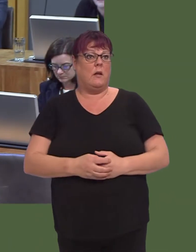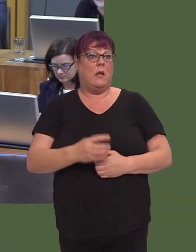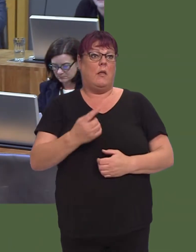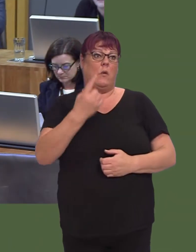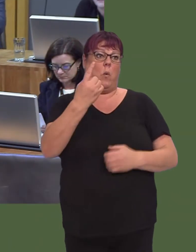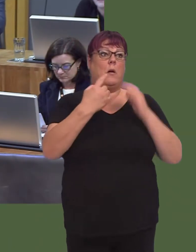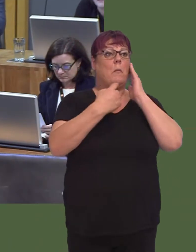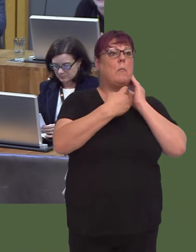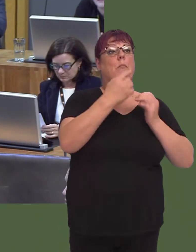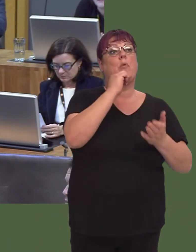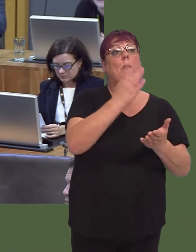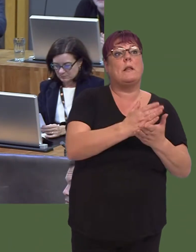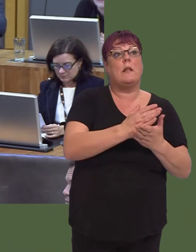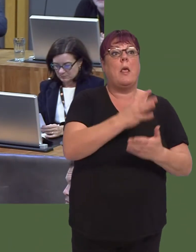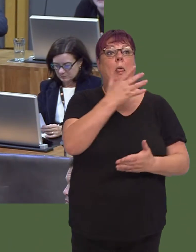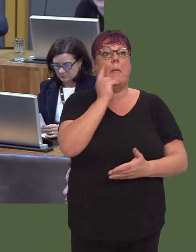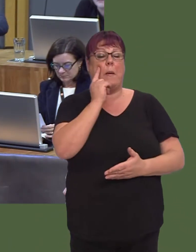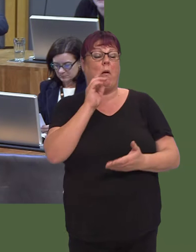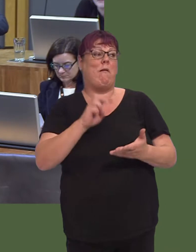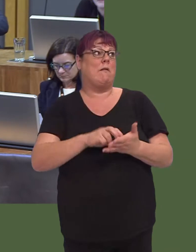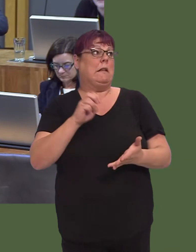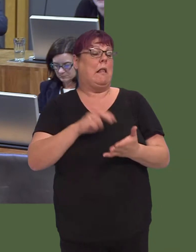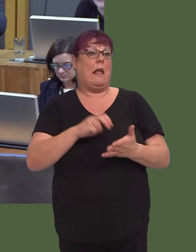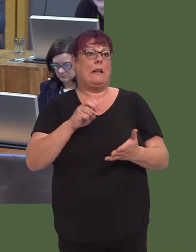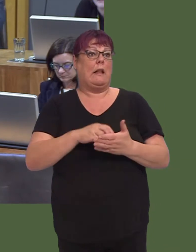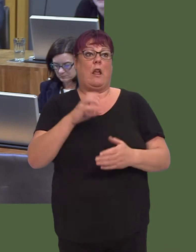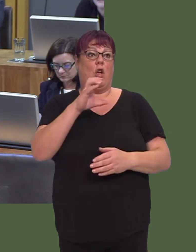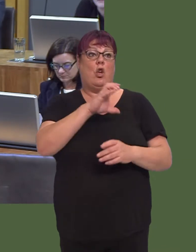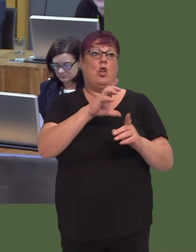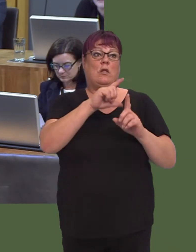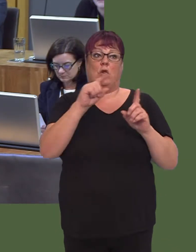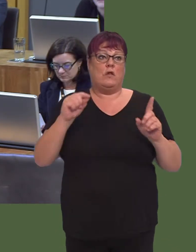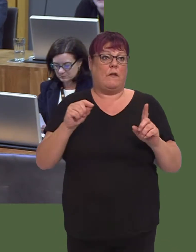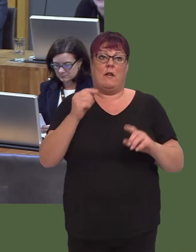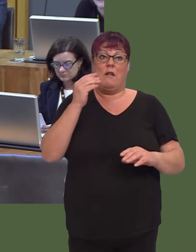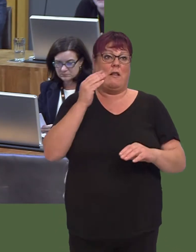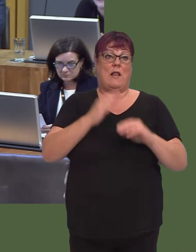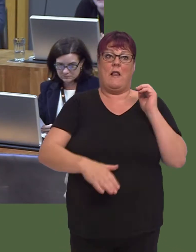There is one promise that I know the people of Wales are delighted the Conservatives never